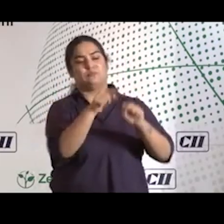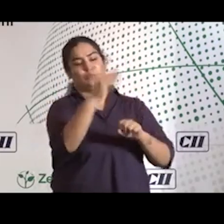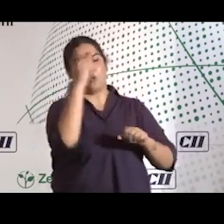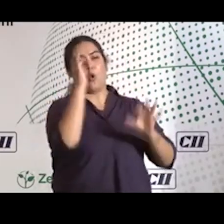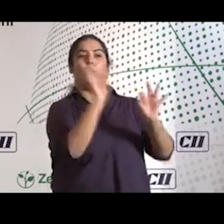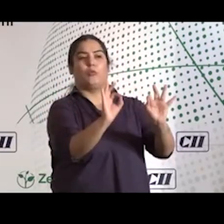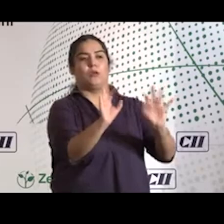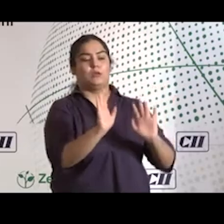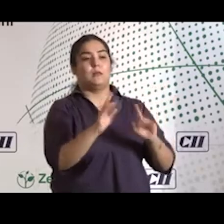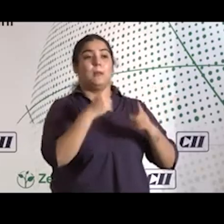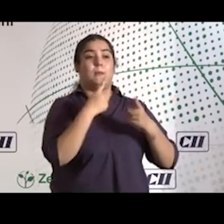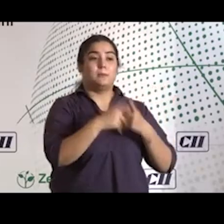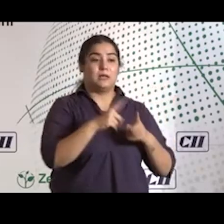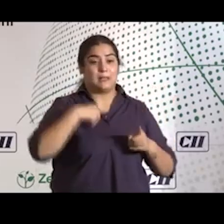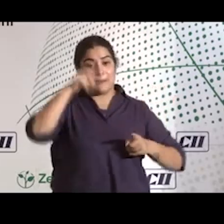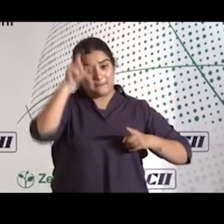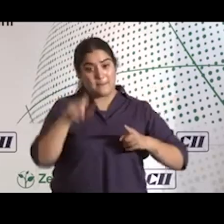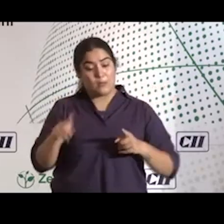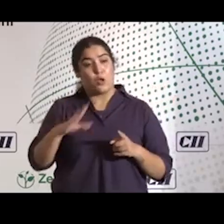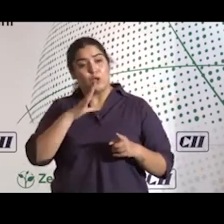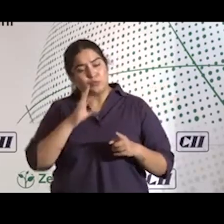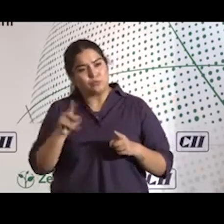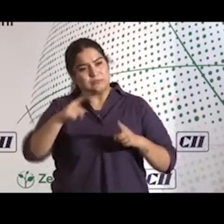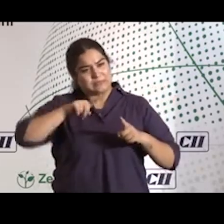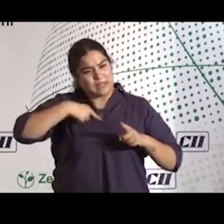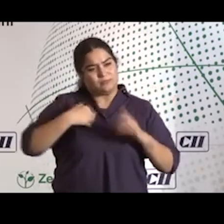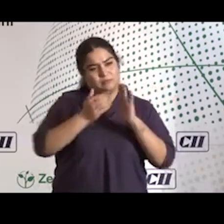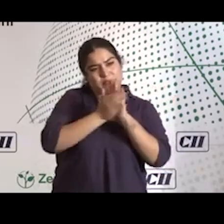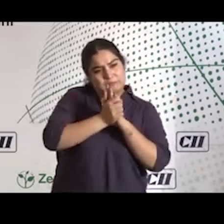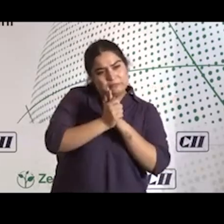You take somebody who's really, really passionate and understands technology